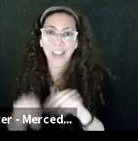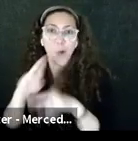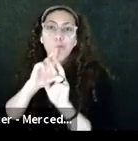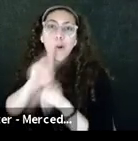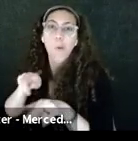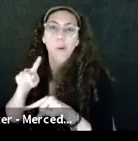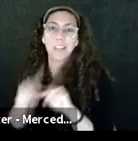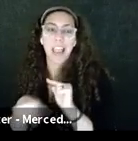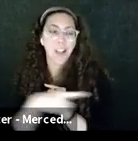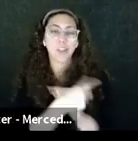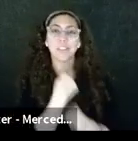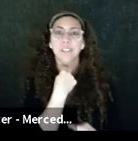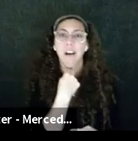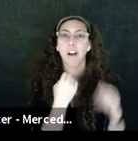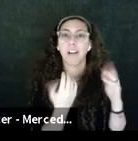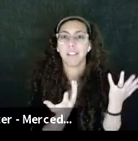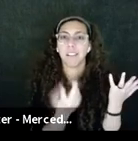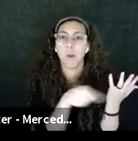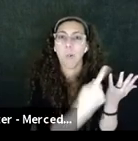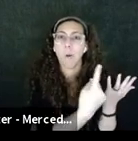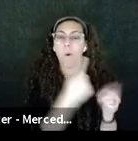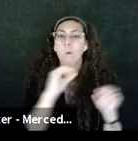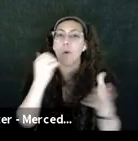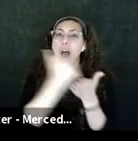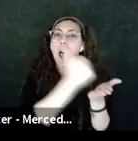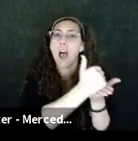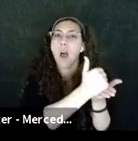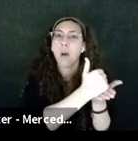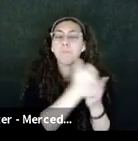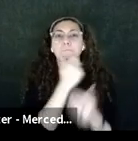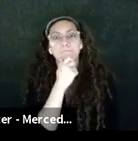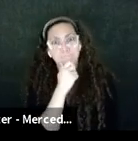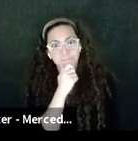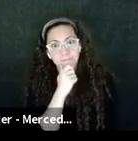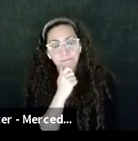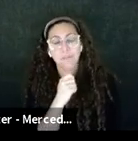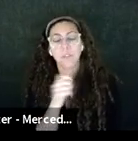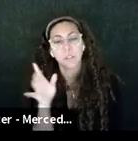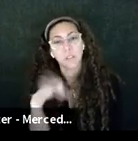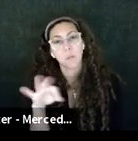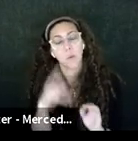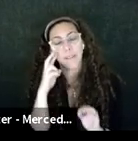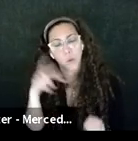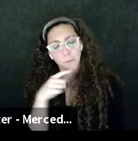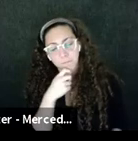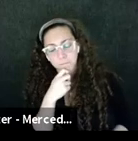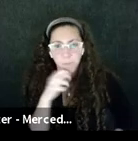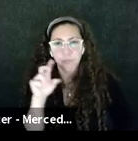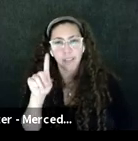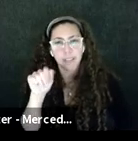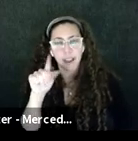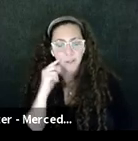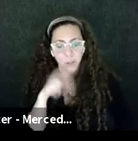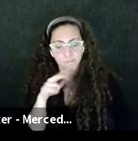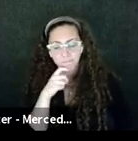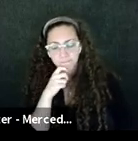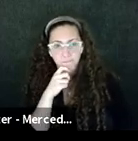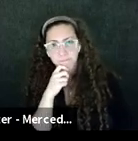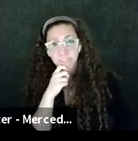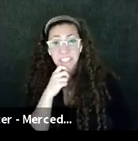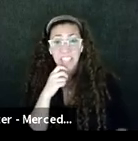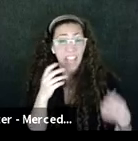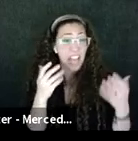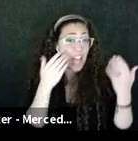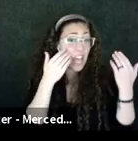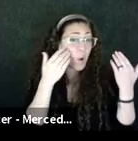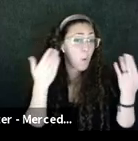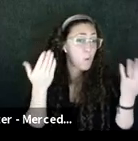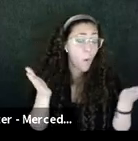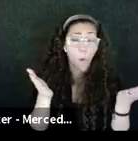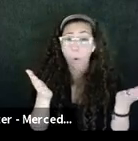Jason Williams: If we can look back at that data and figure out what happened there. I'm not sure if it has been extreme situations. And that's what has made the numbers increase